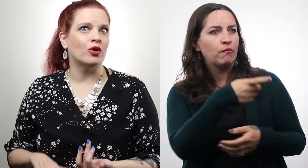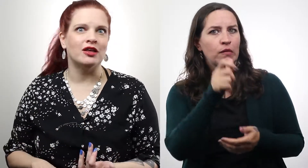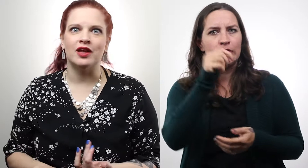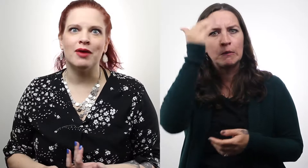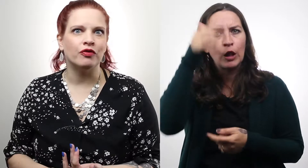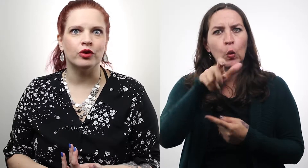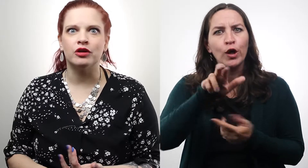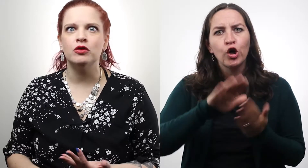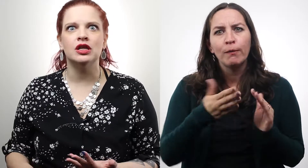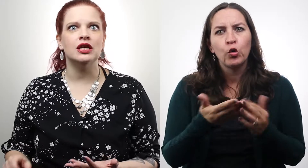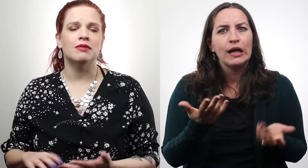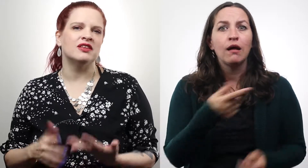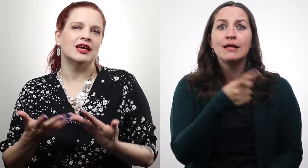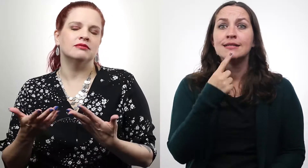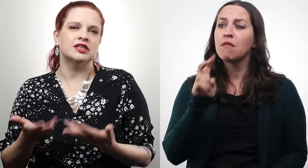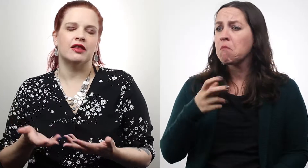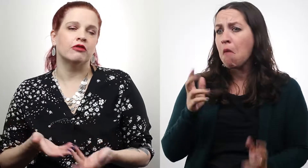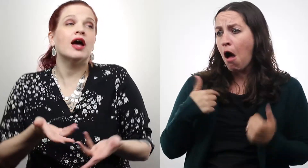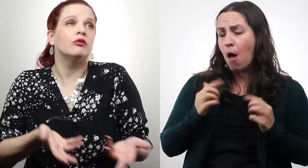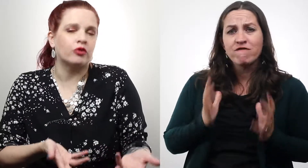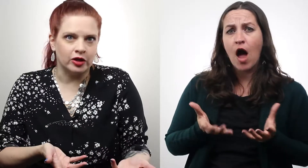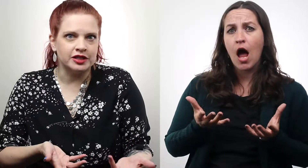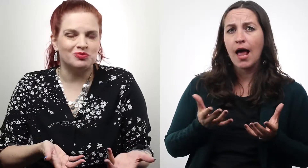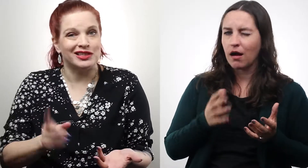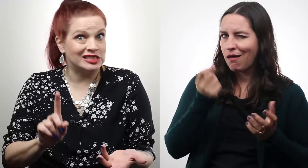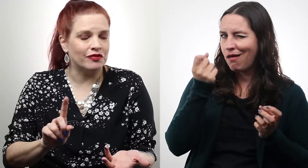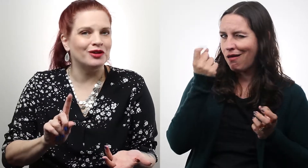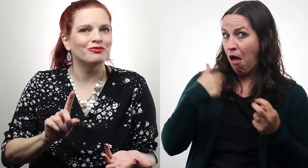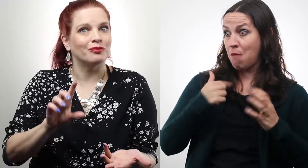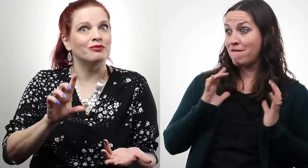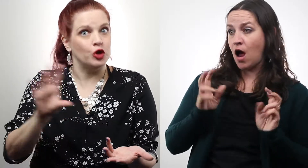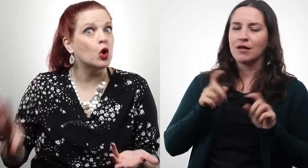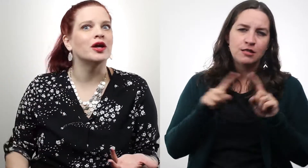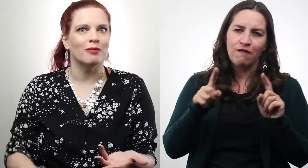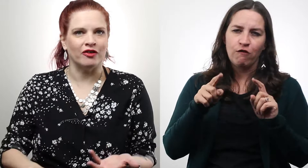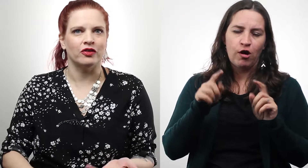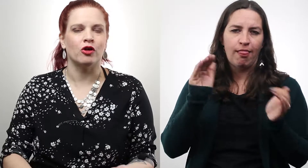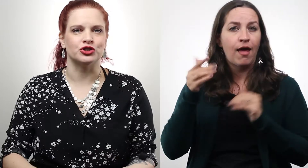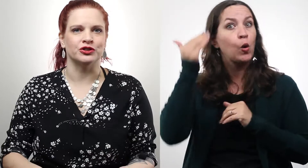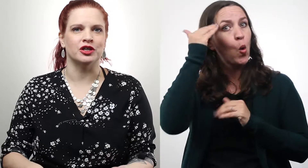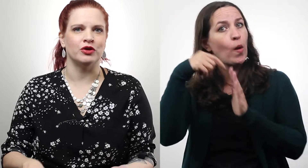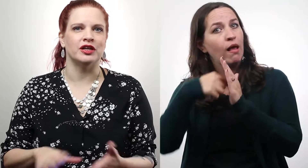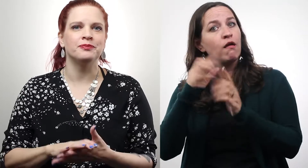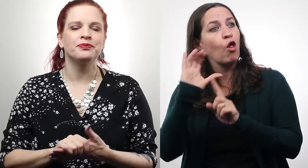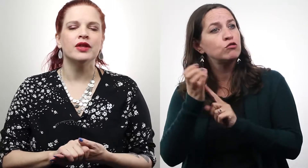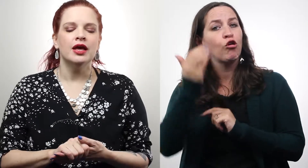know anything about the queer community. Maybe they say they're fine with queerness, but that's different from knowing about the culture in the community.